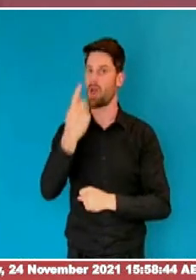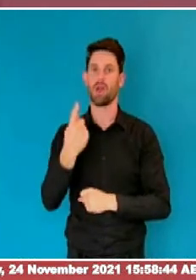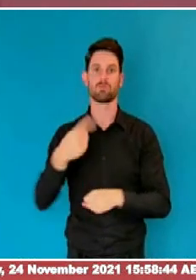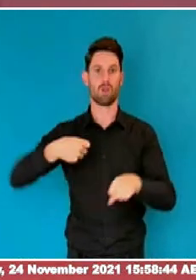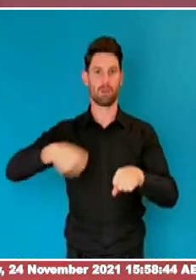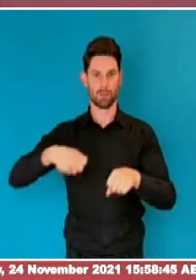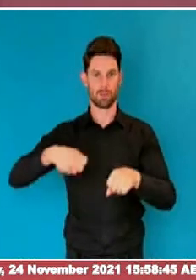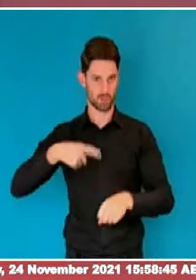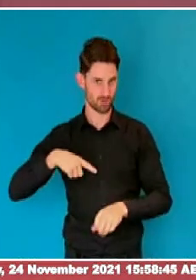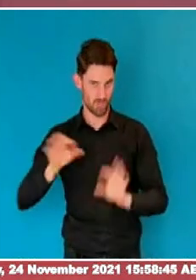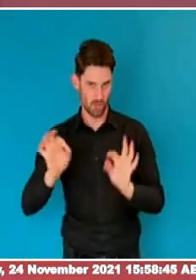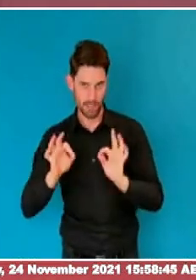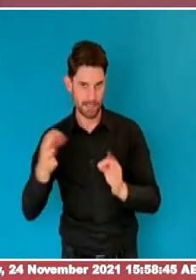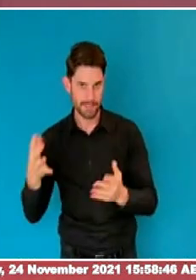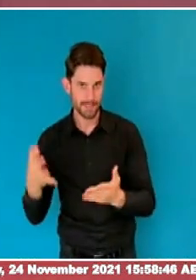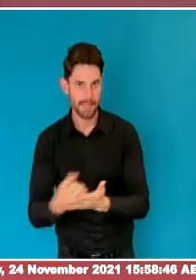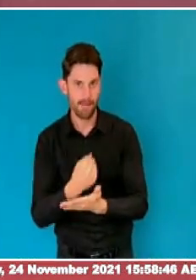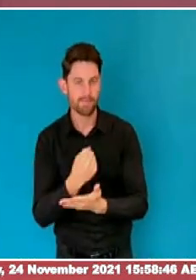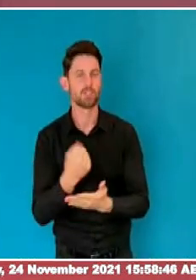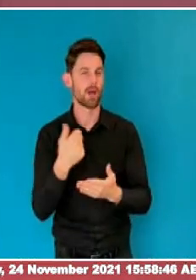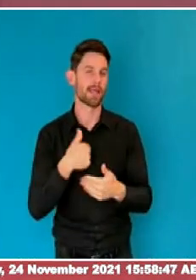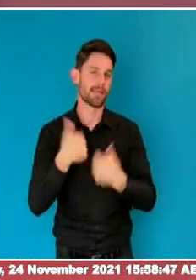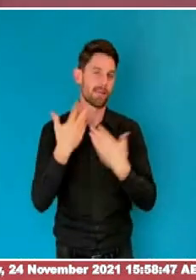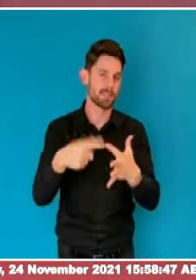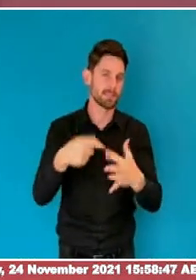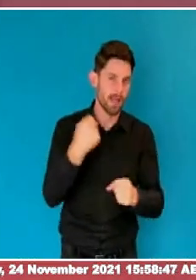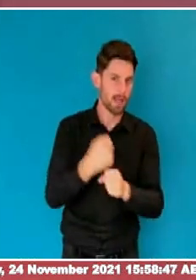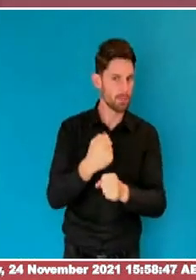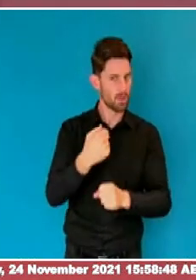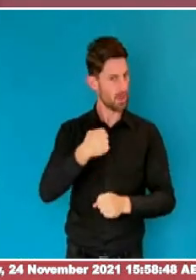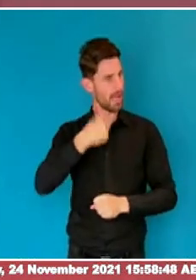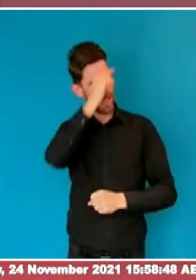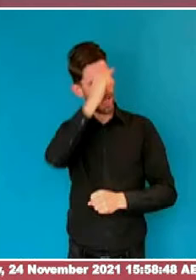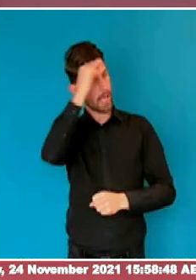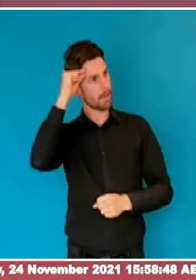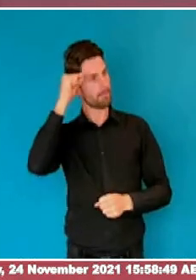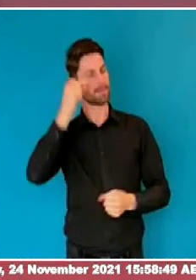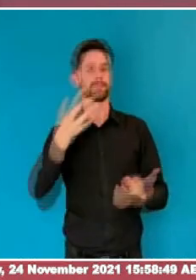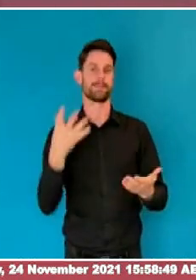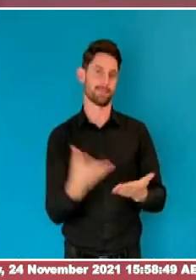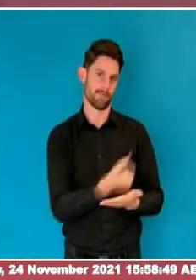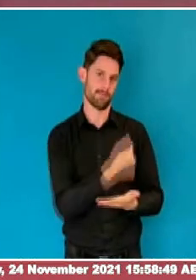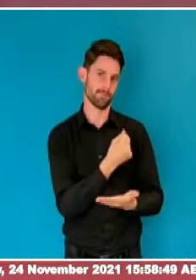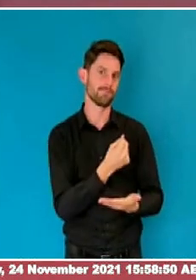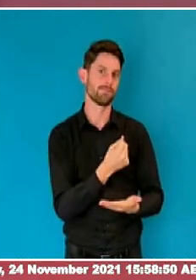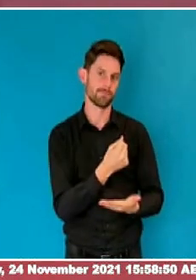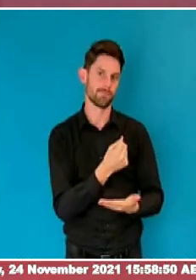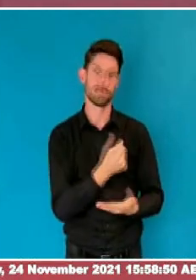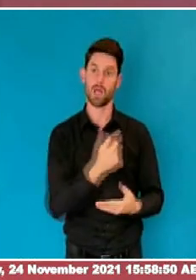Again, we just want people to be safe and we have things like lifting restrictions.